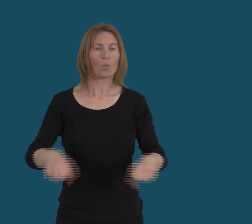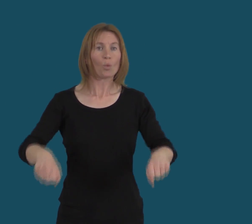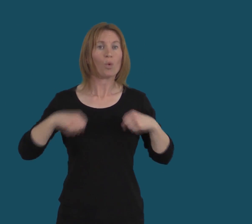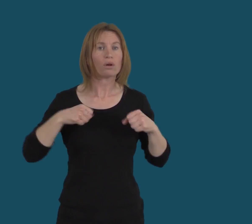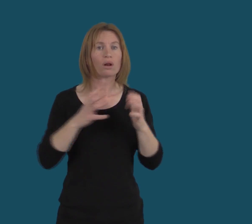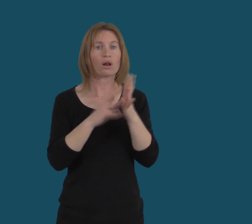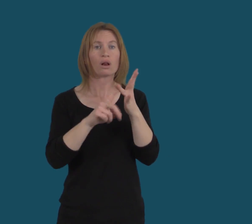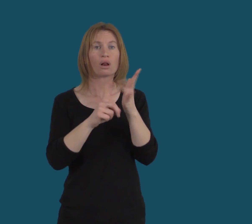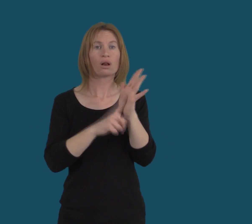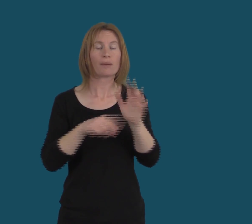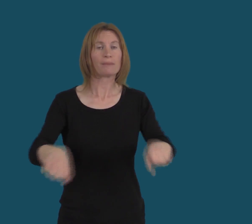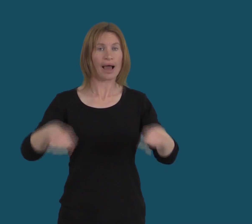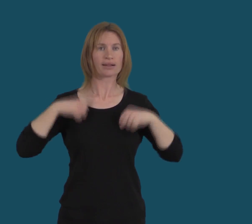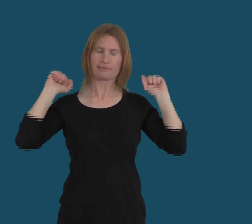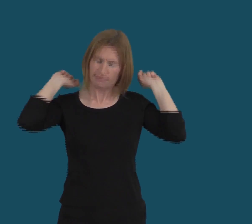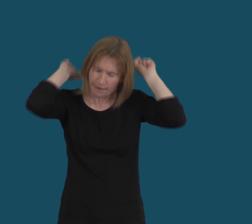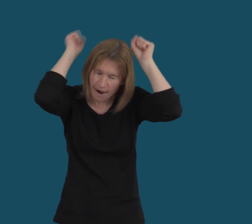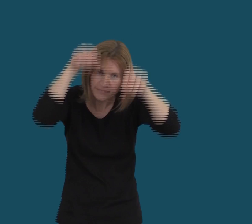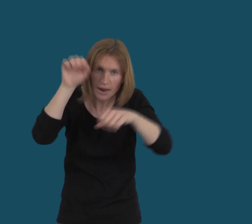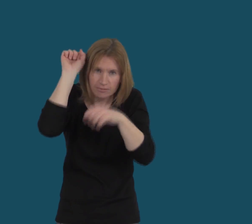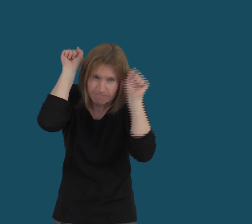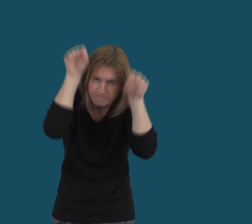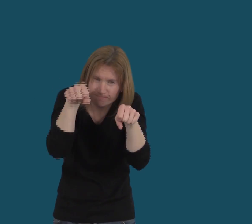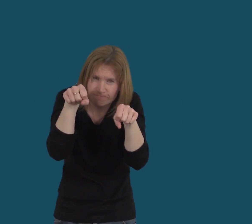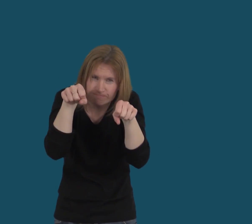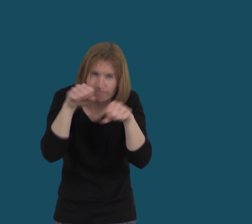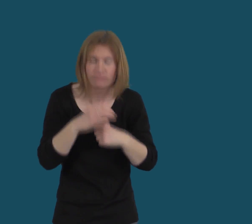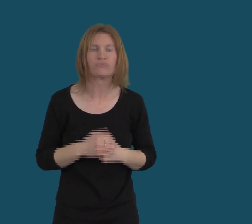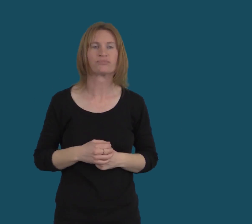Cover your lowered head with your woollen blanket.